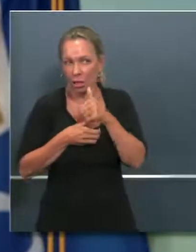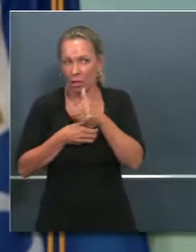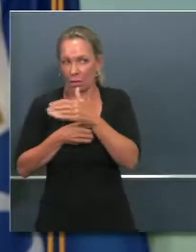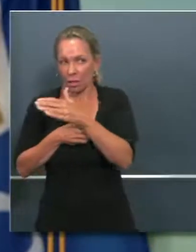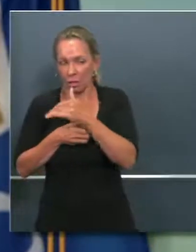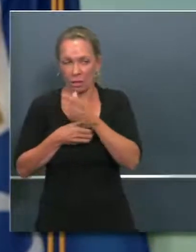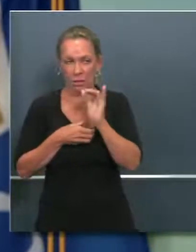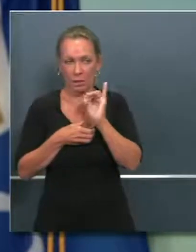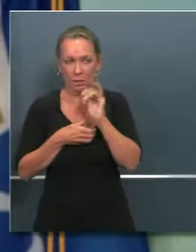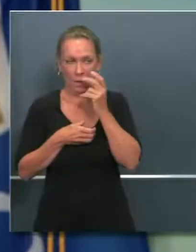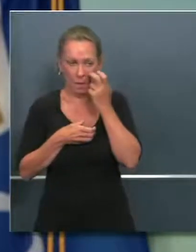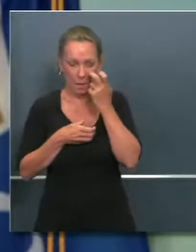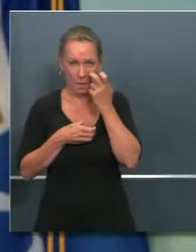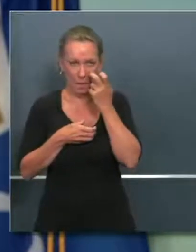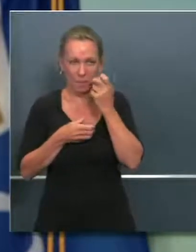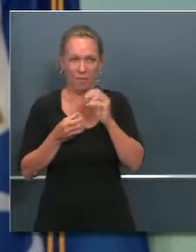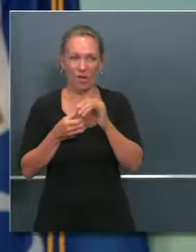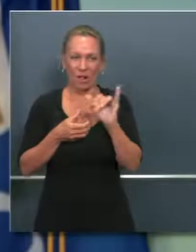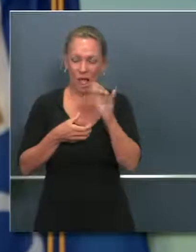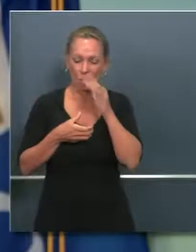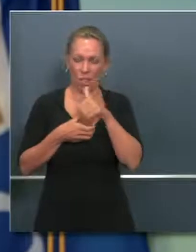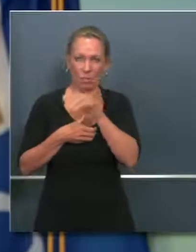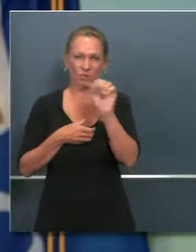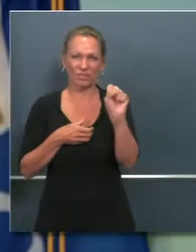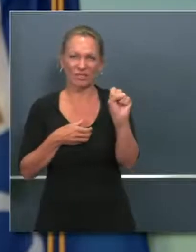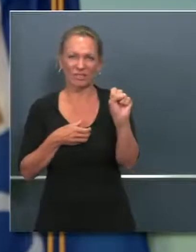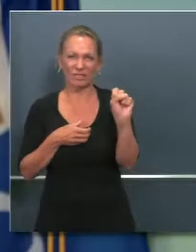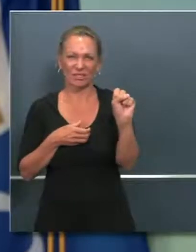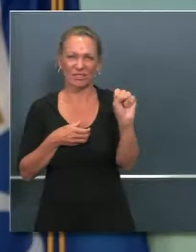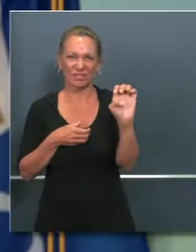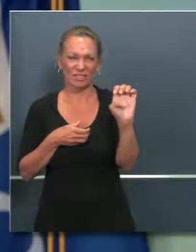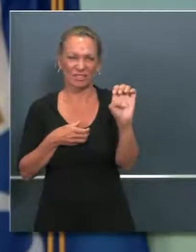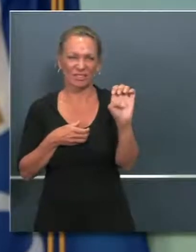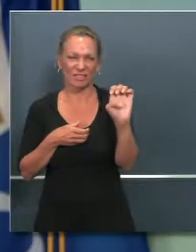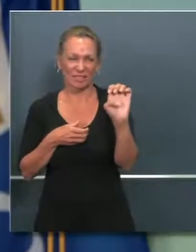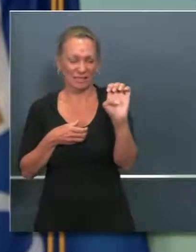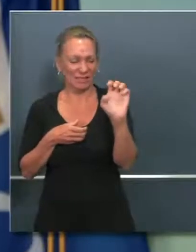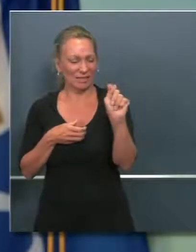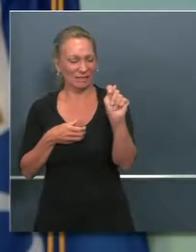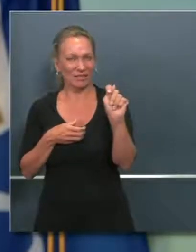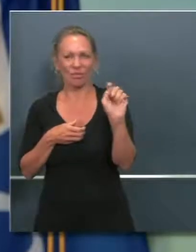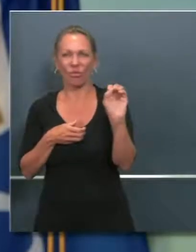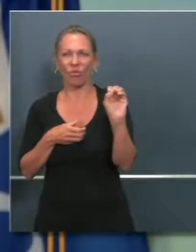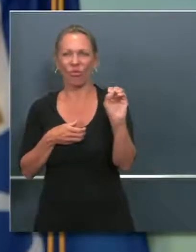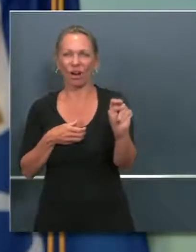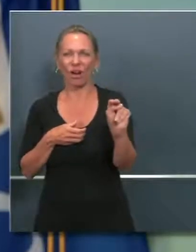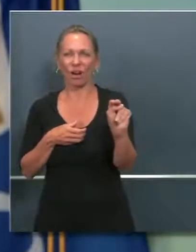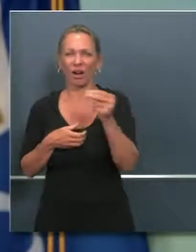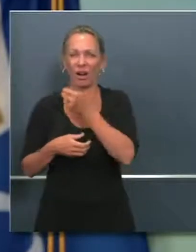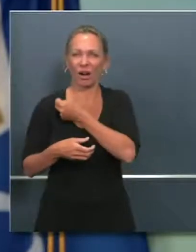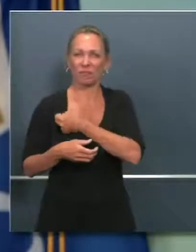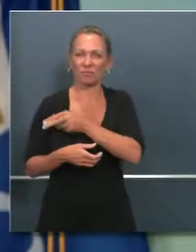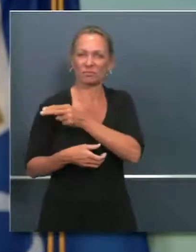into place and are being worked on in real time again we'll be making announcements on probably